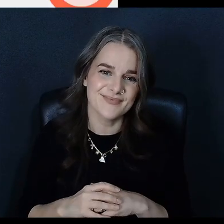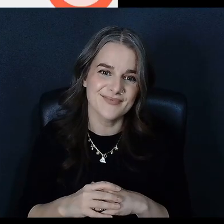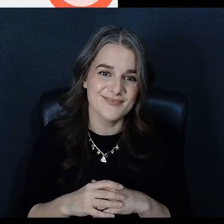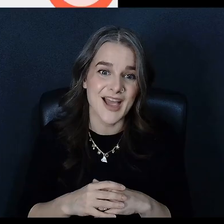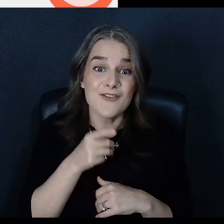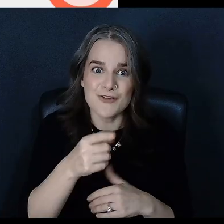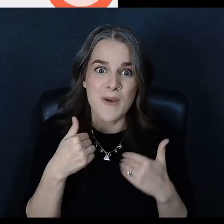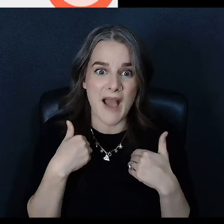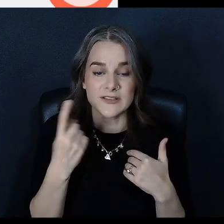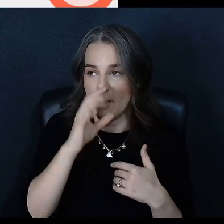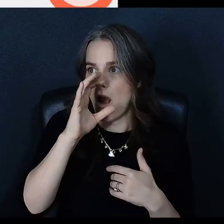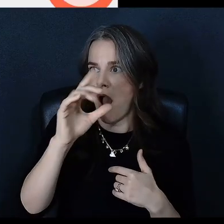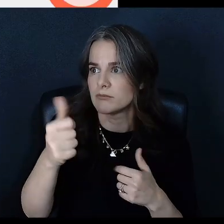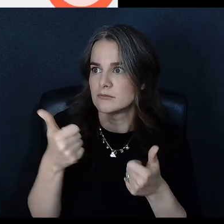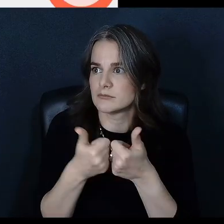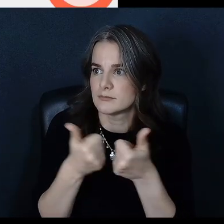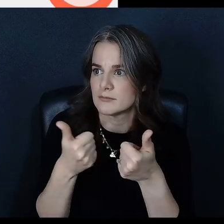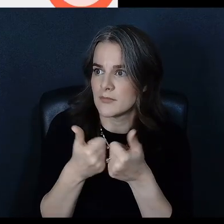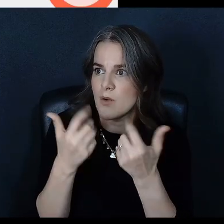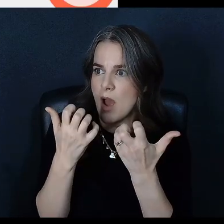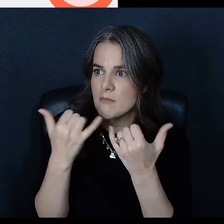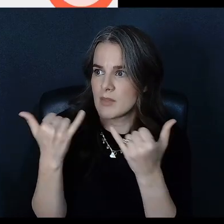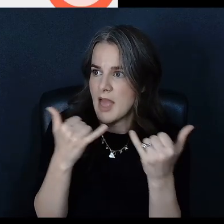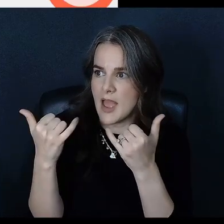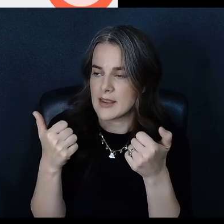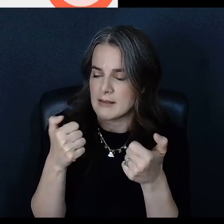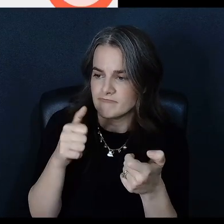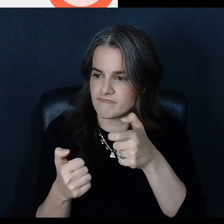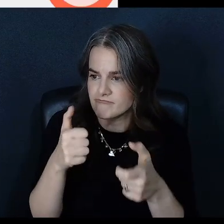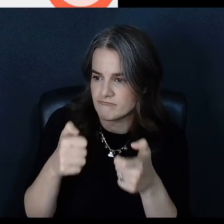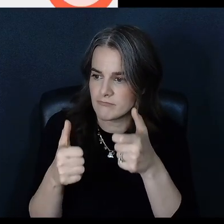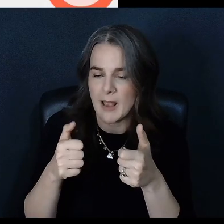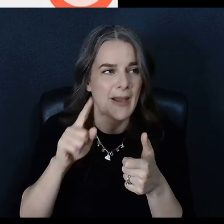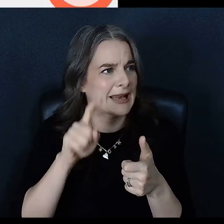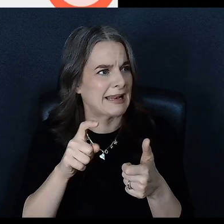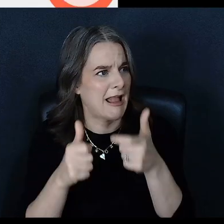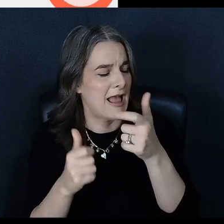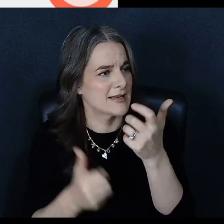who wants to use an adapted game, definitely check that out.